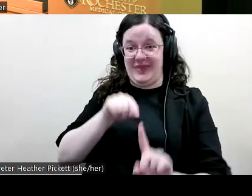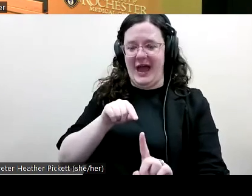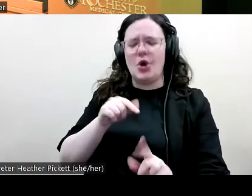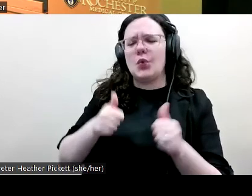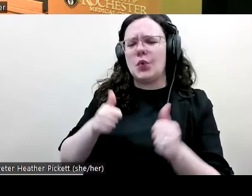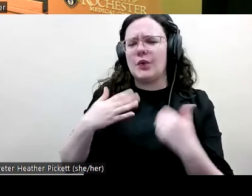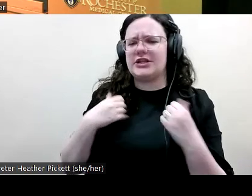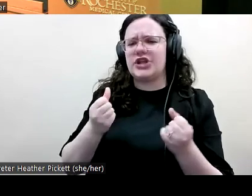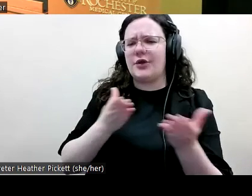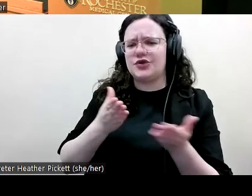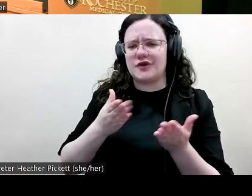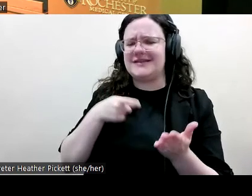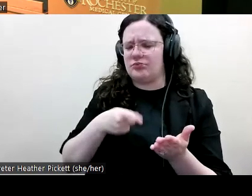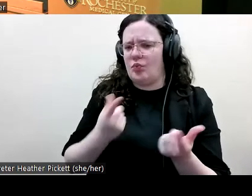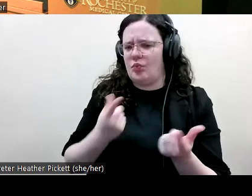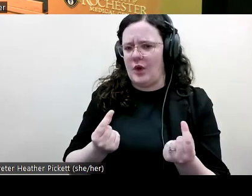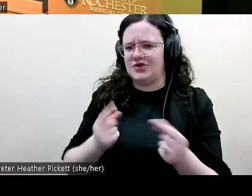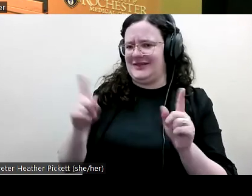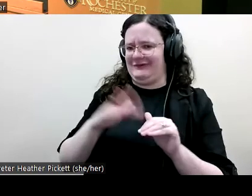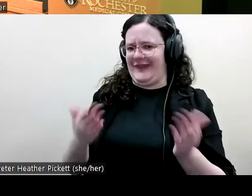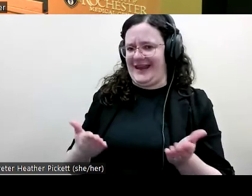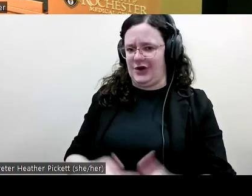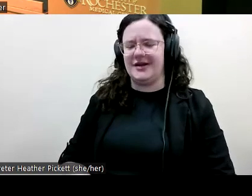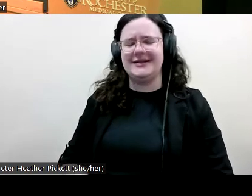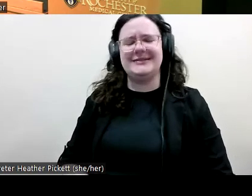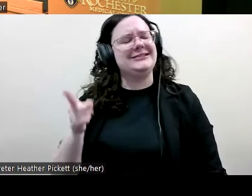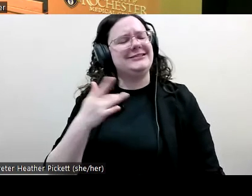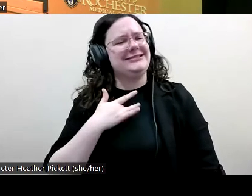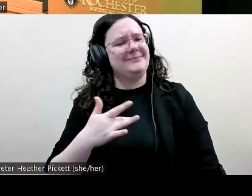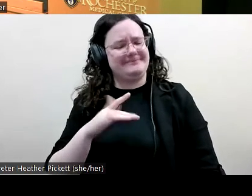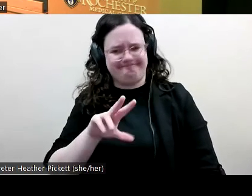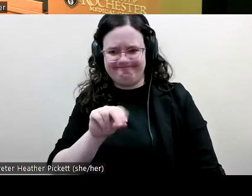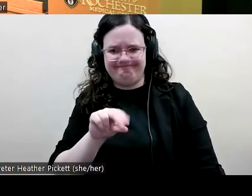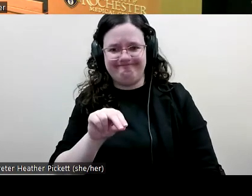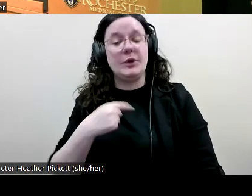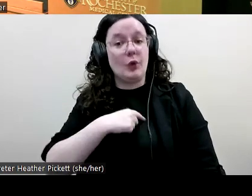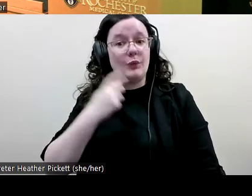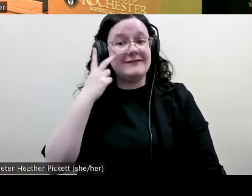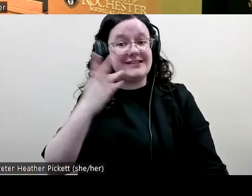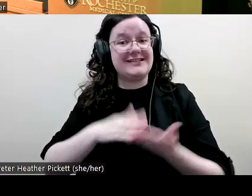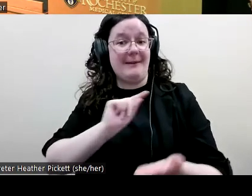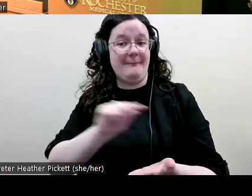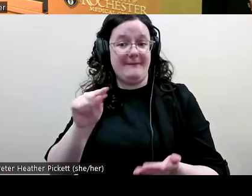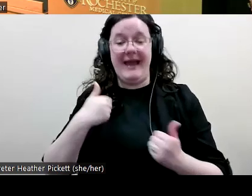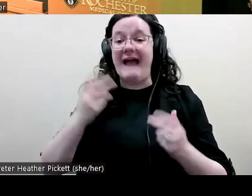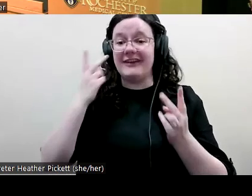generally no um we've seen at least things like um visiting hours change um so that they're way